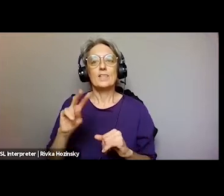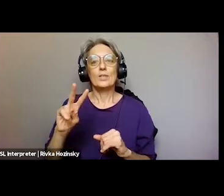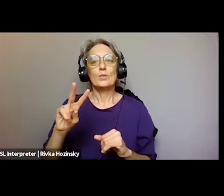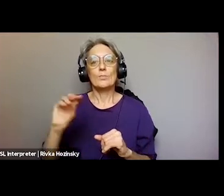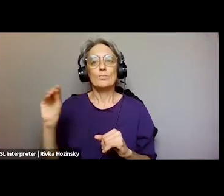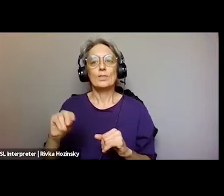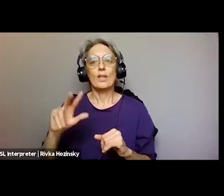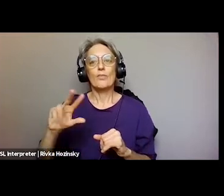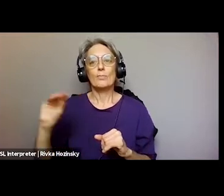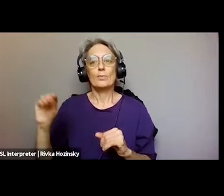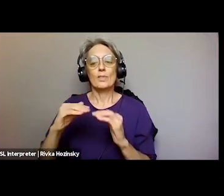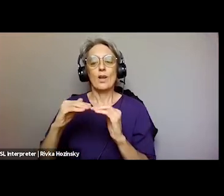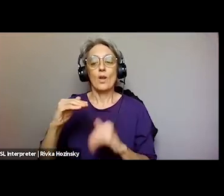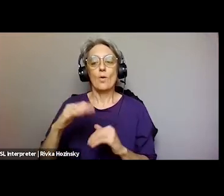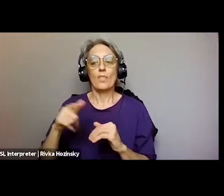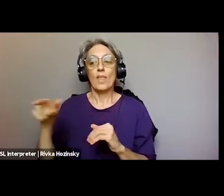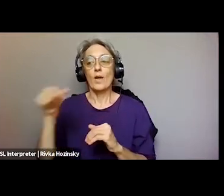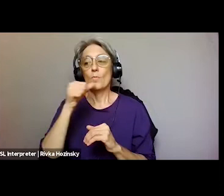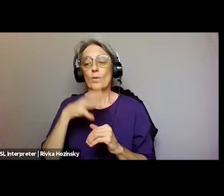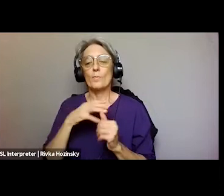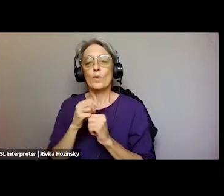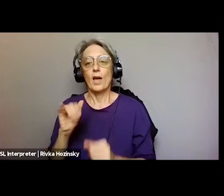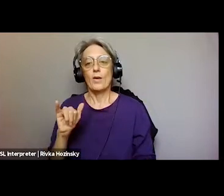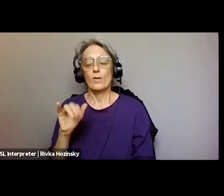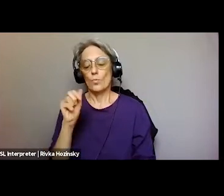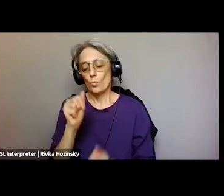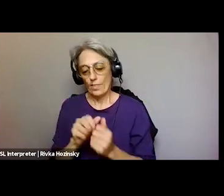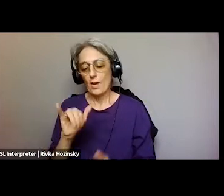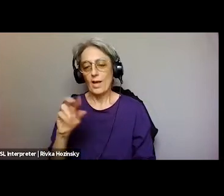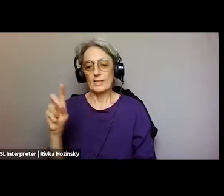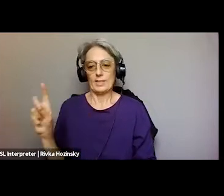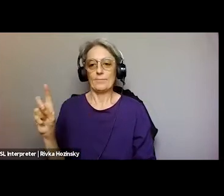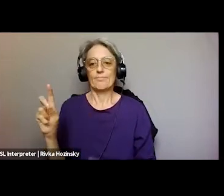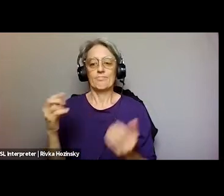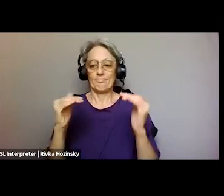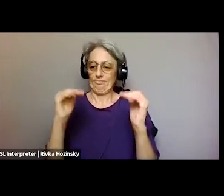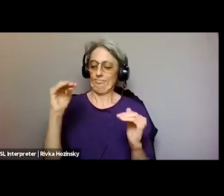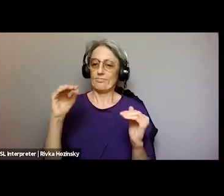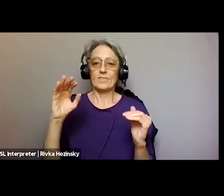without IDD and that disparity still exists. It’s good that 95 percent are getting care,